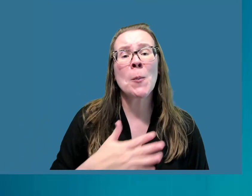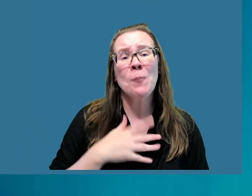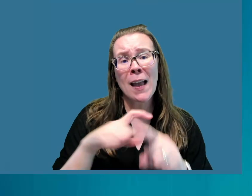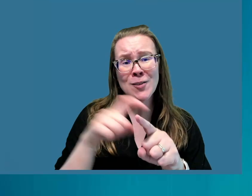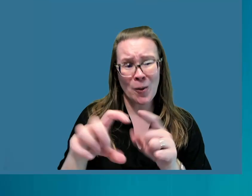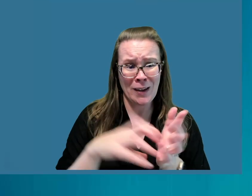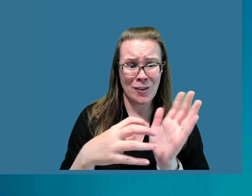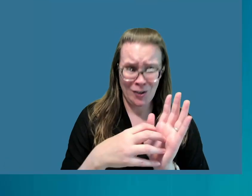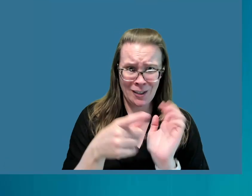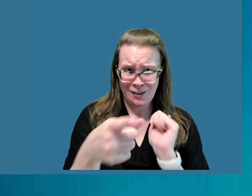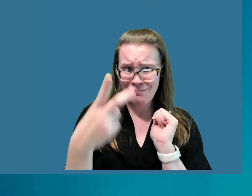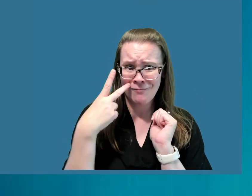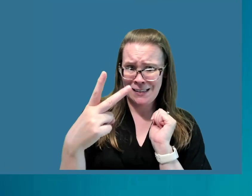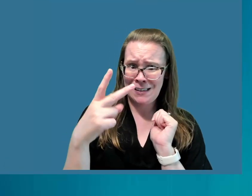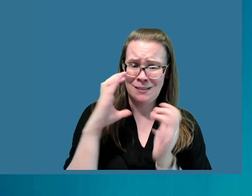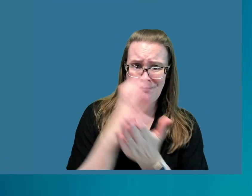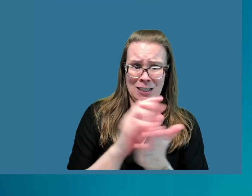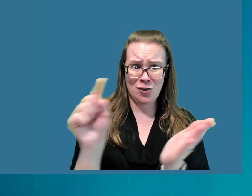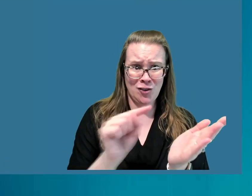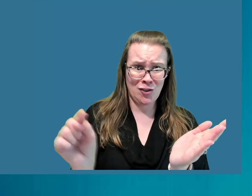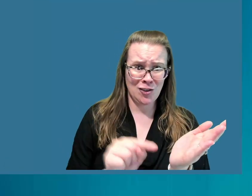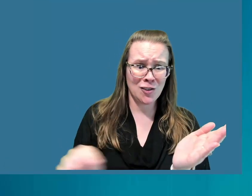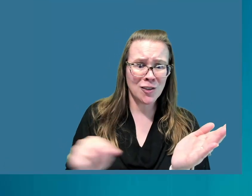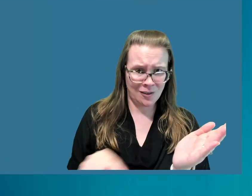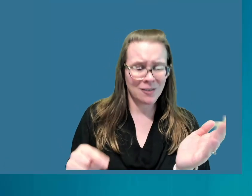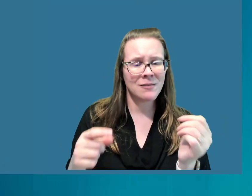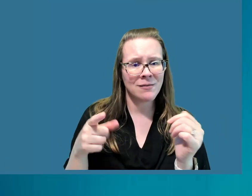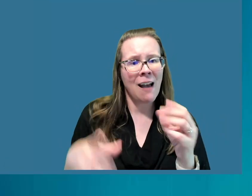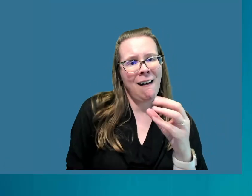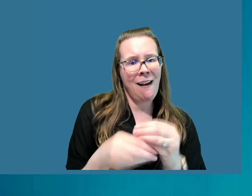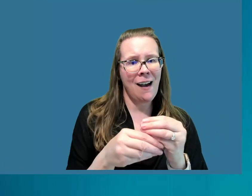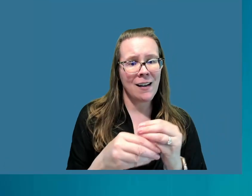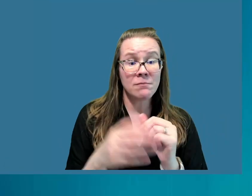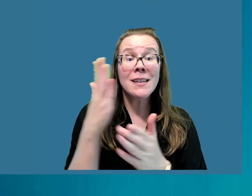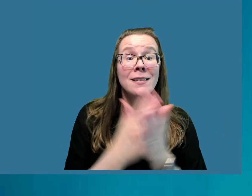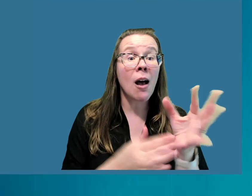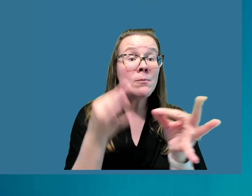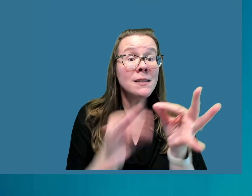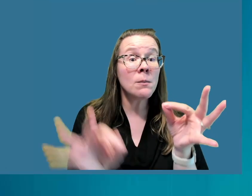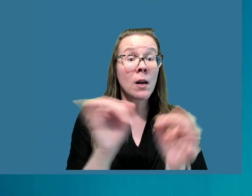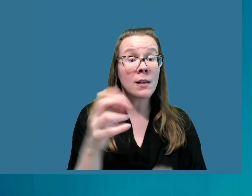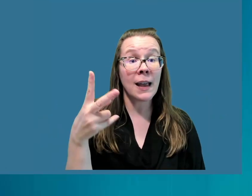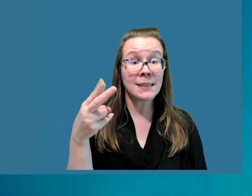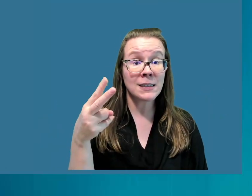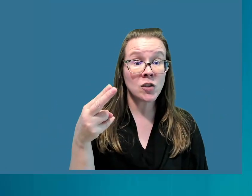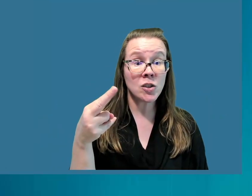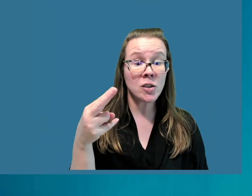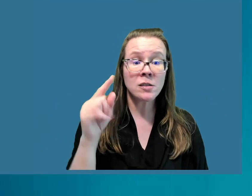so I have a bunch of photos of the cookies that I made recently that are quilting related. And some of them, like, you can notice, like,